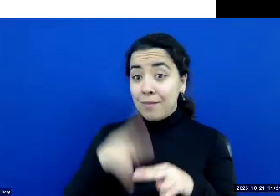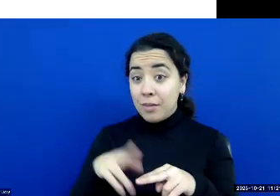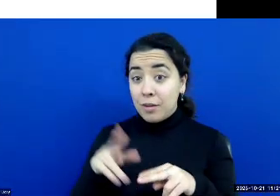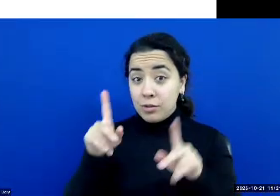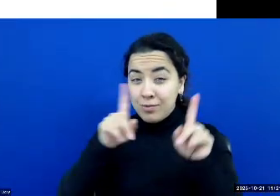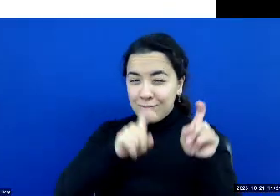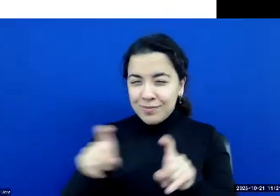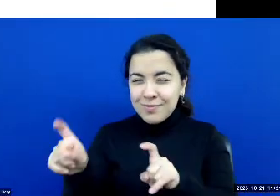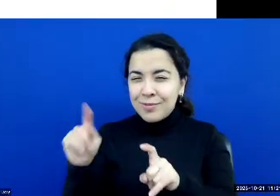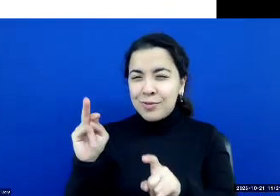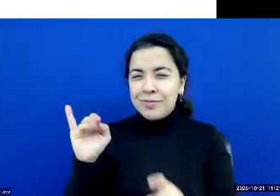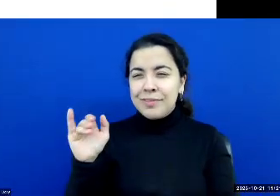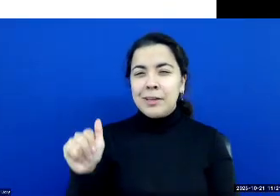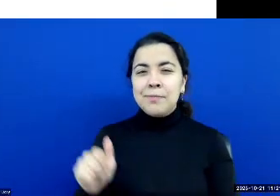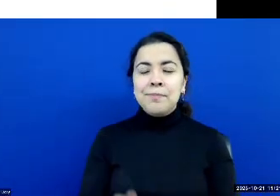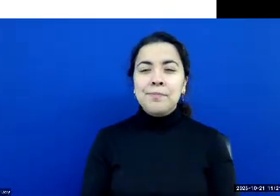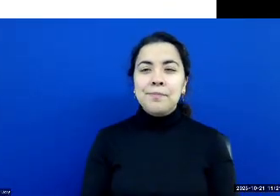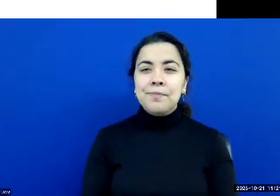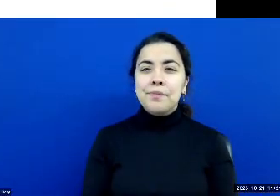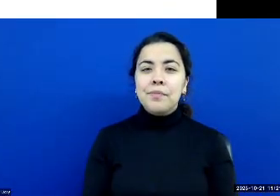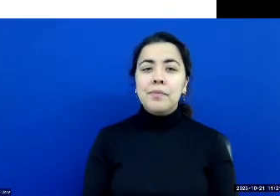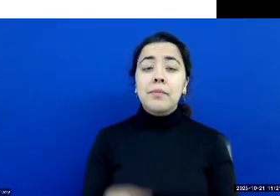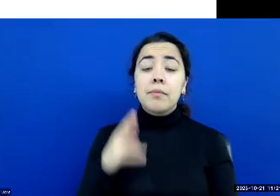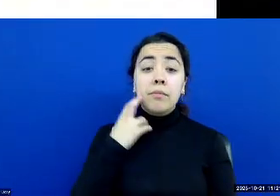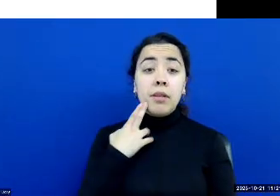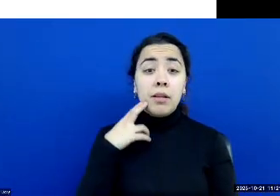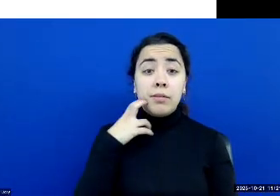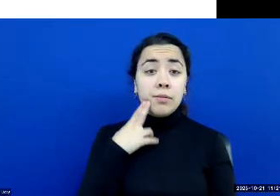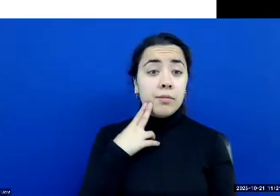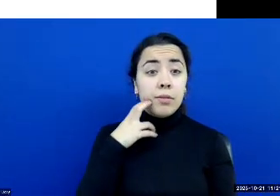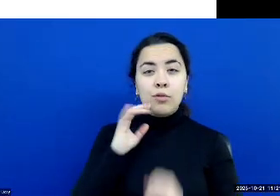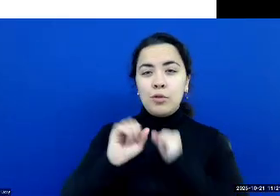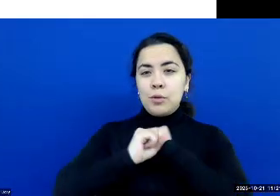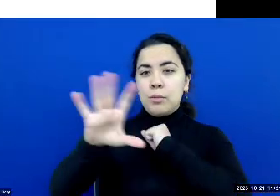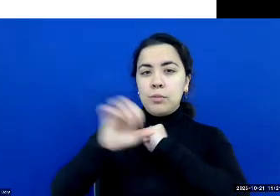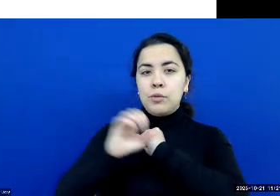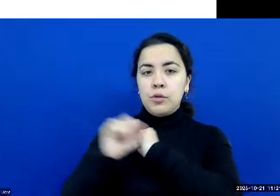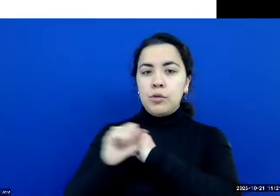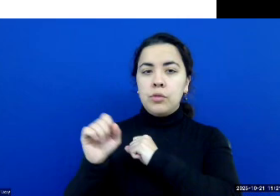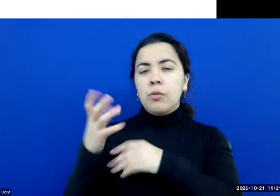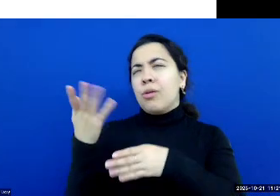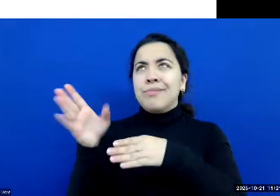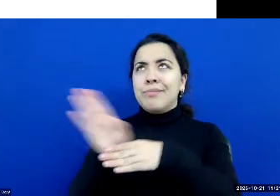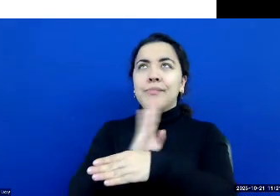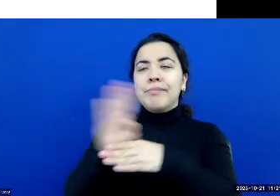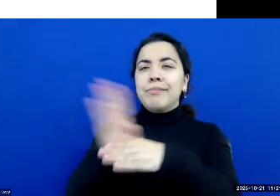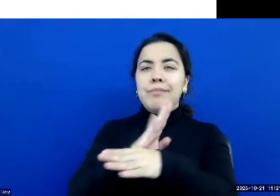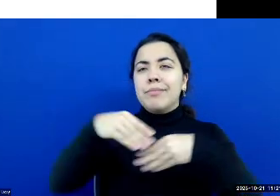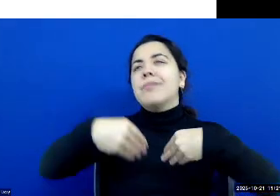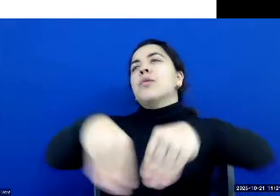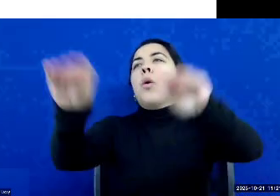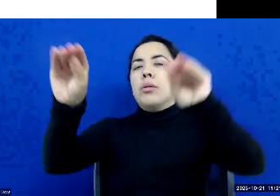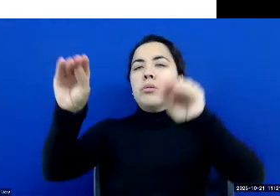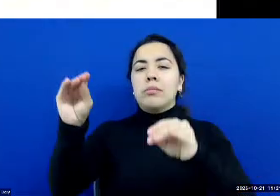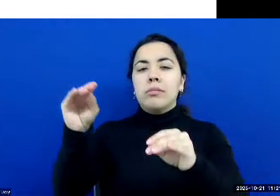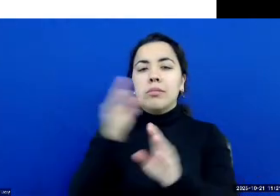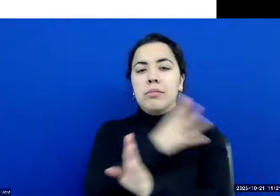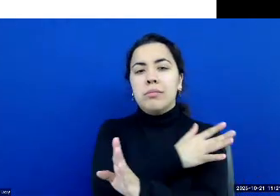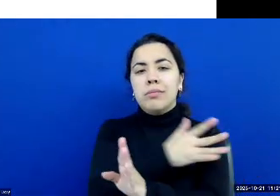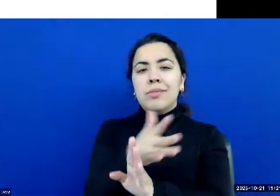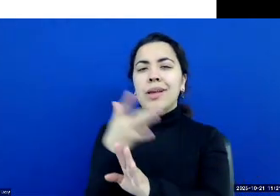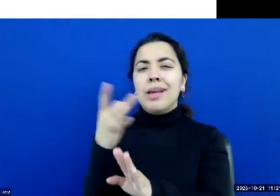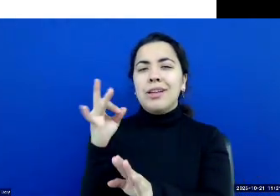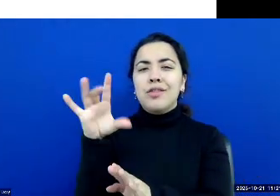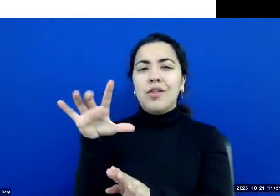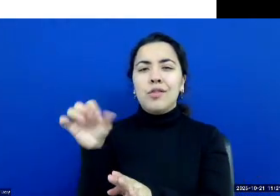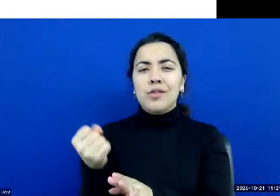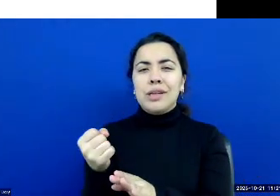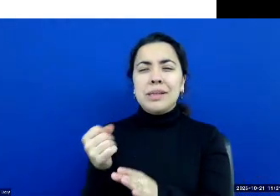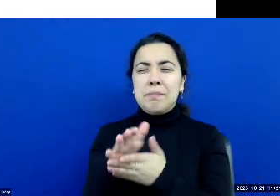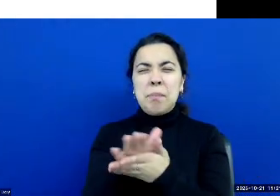Kathleen DeForest: Here's a fun little trivia… trivia piece for you. Chewing gum was sold commercially throughout the 1800s, and it was made of bland resins.